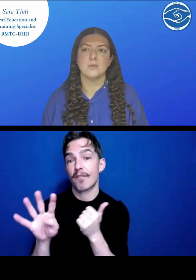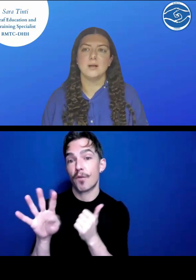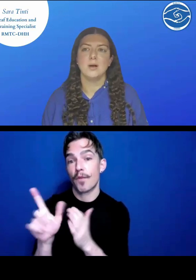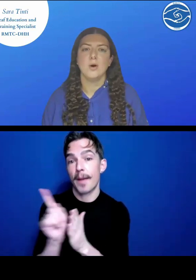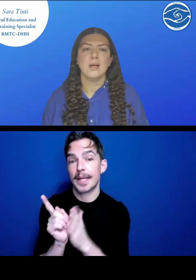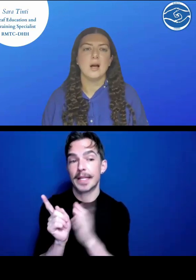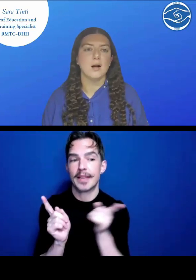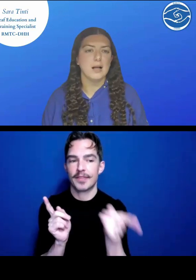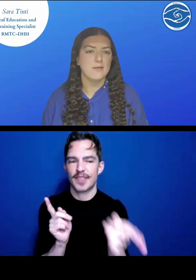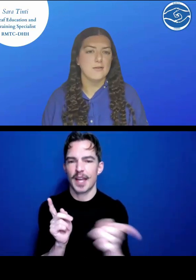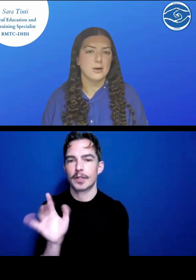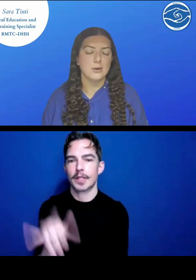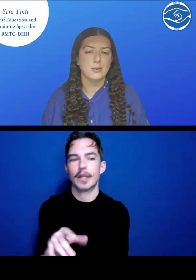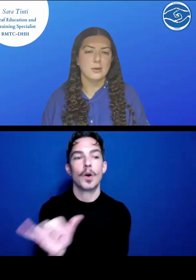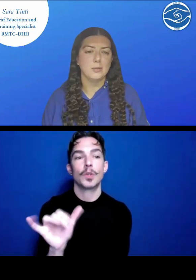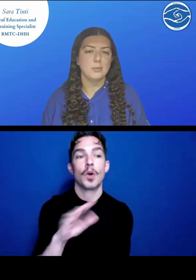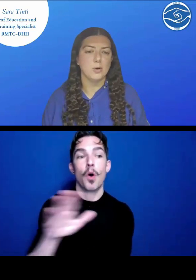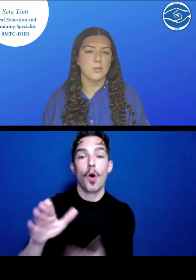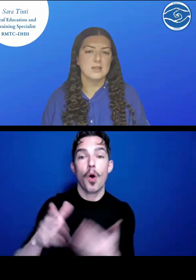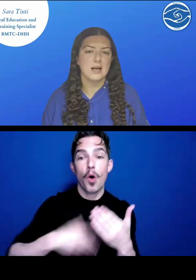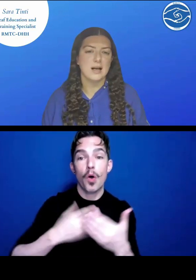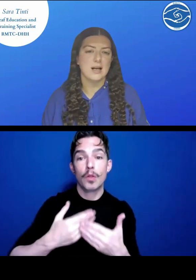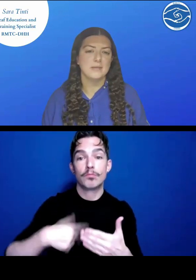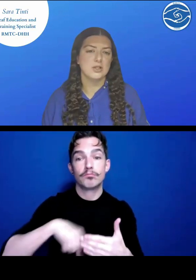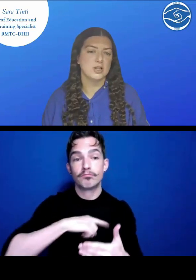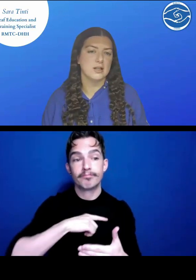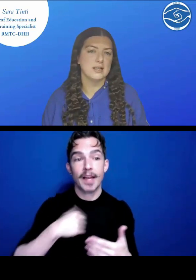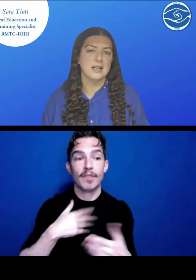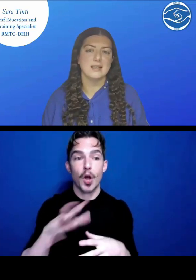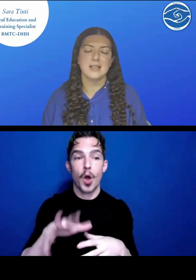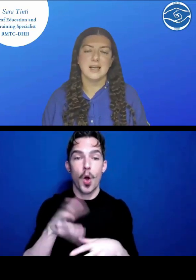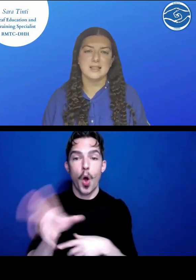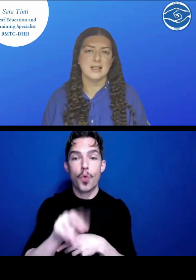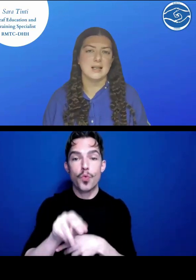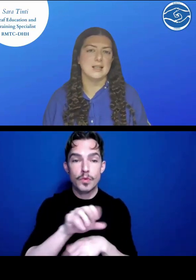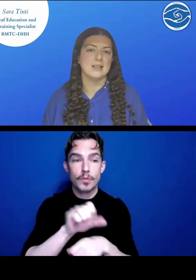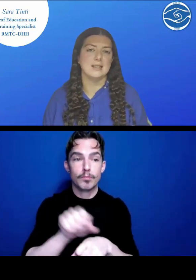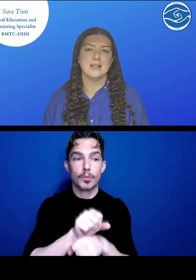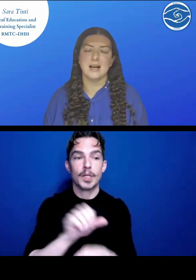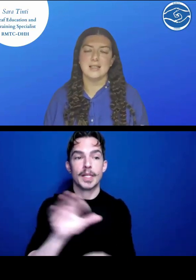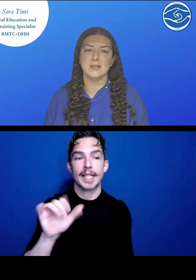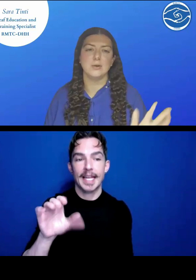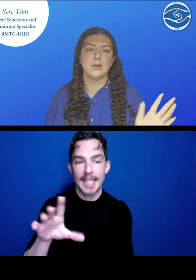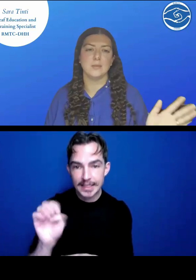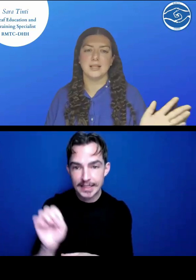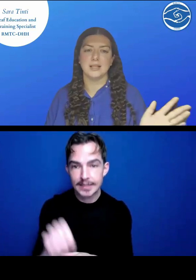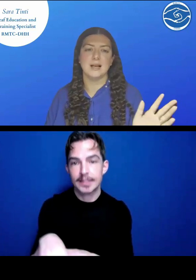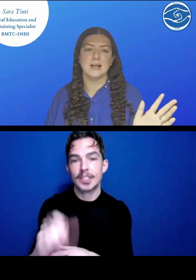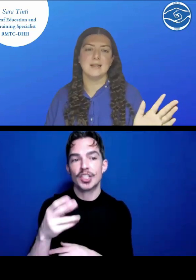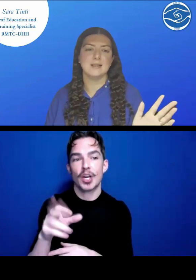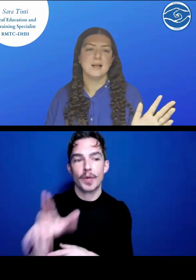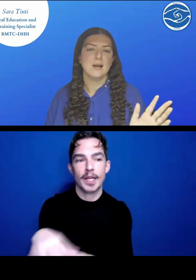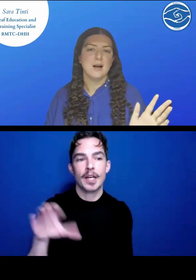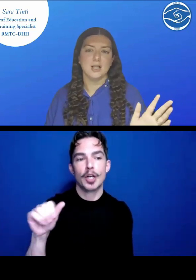be this one. We all have our own bookable times. Sherry does, Candace does, I do, Carmelina does,